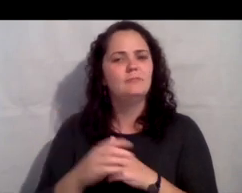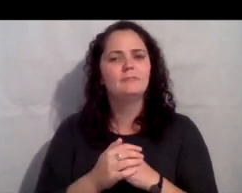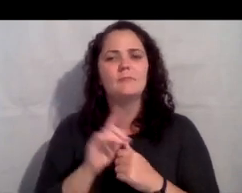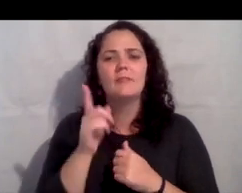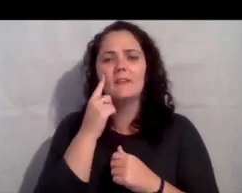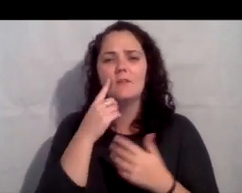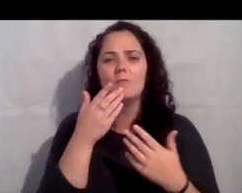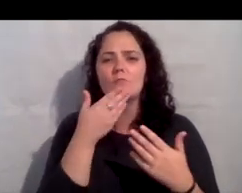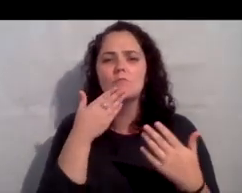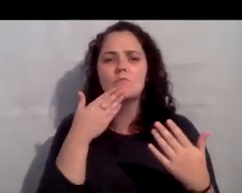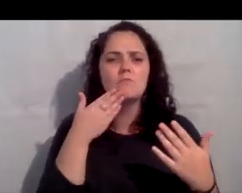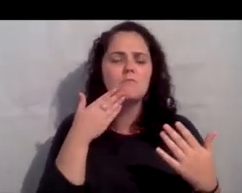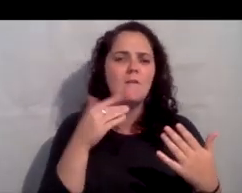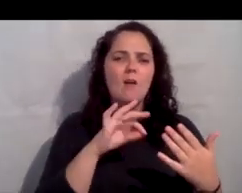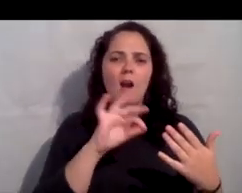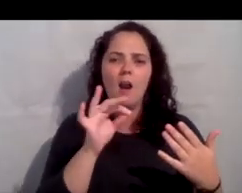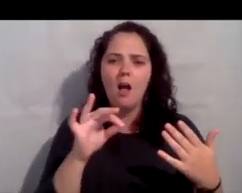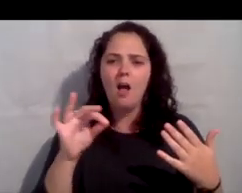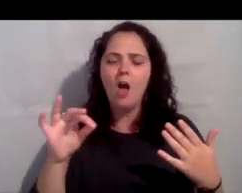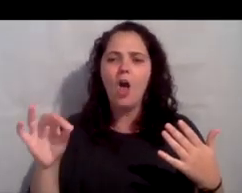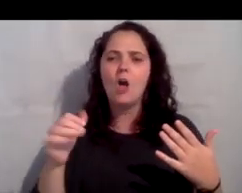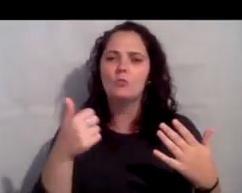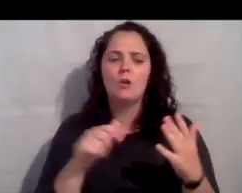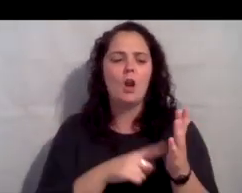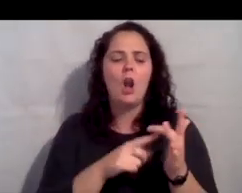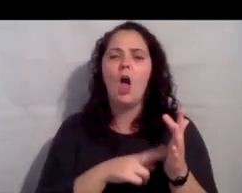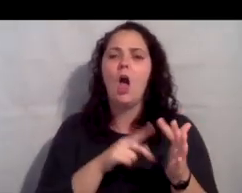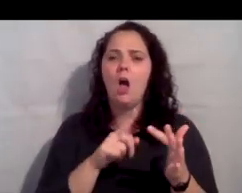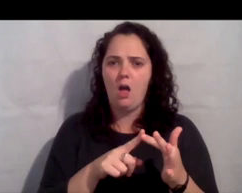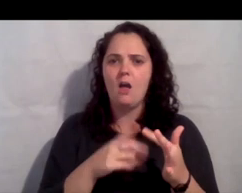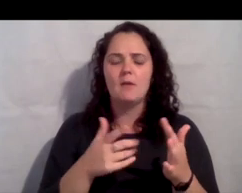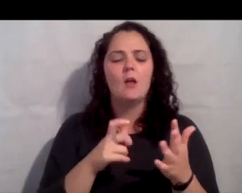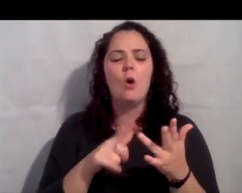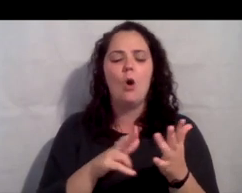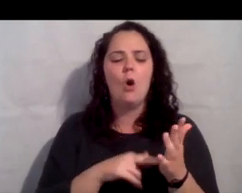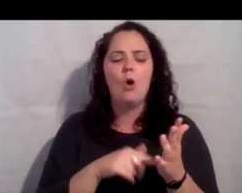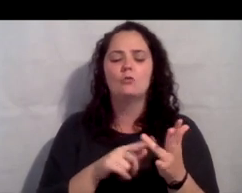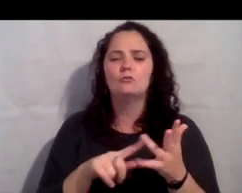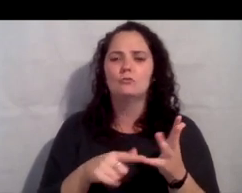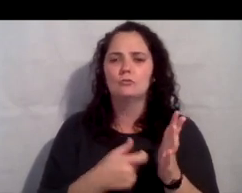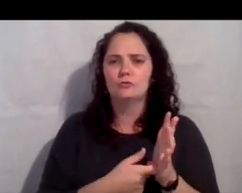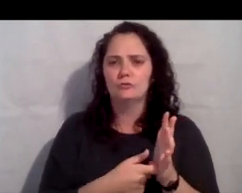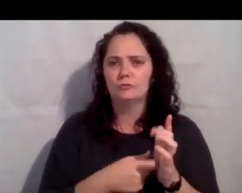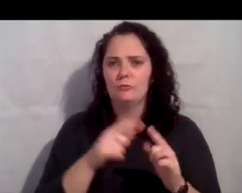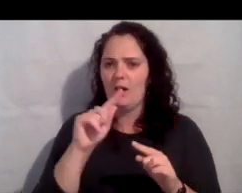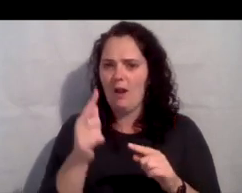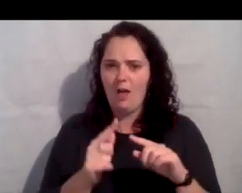Again, when you have a line that denotes the edge of something, we call that a contour line, and you see that beautiful contour line